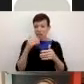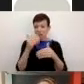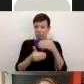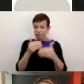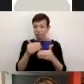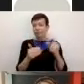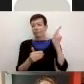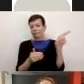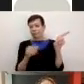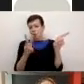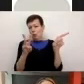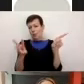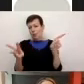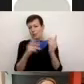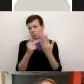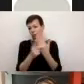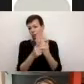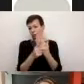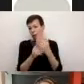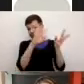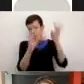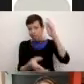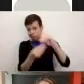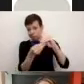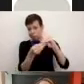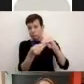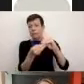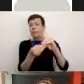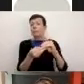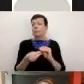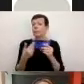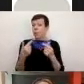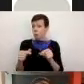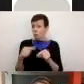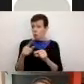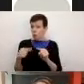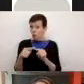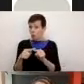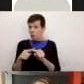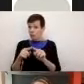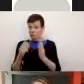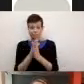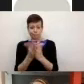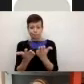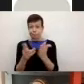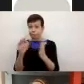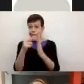and then once we publish the full program guidelines, it will lay it out in a clearer way for you.